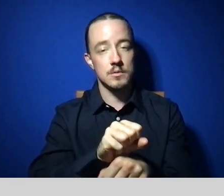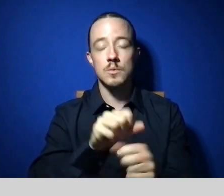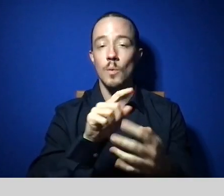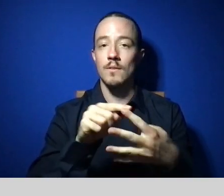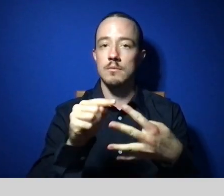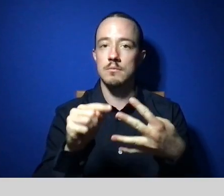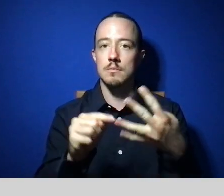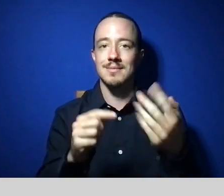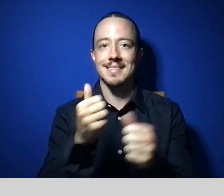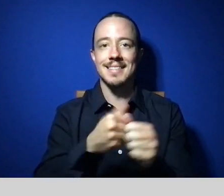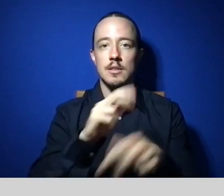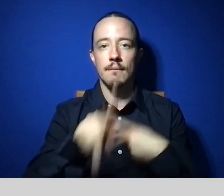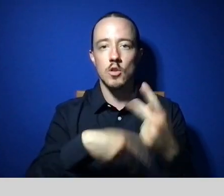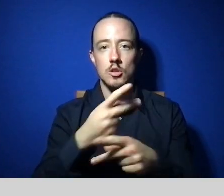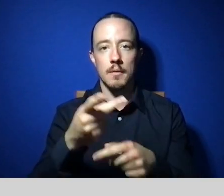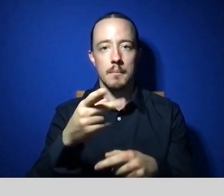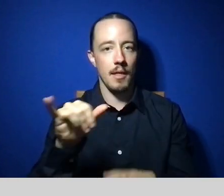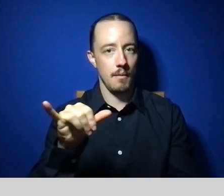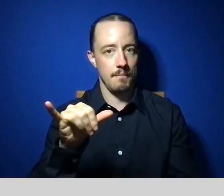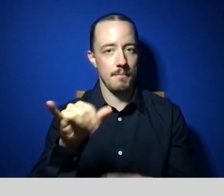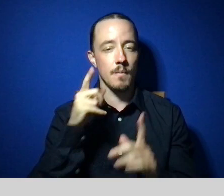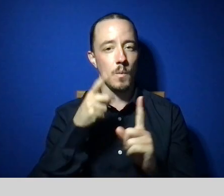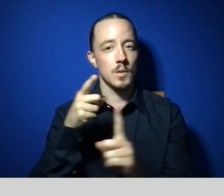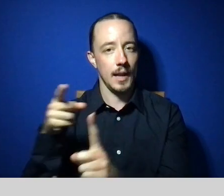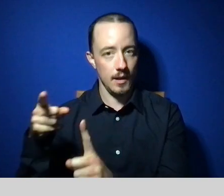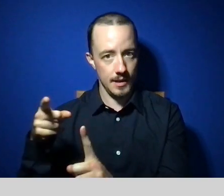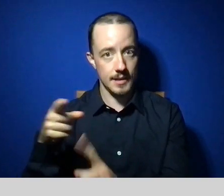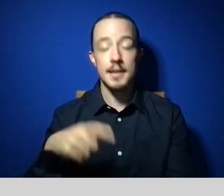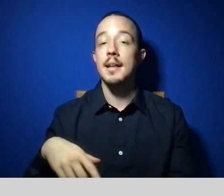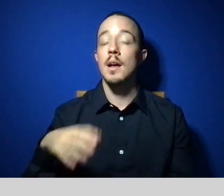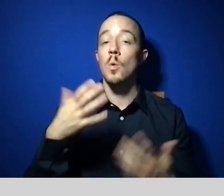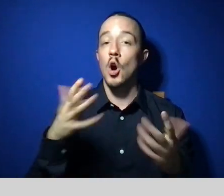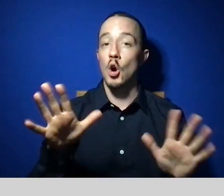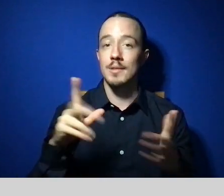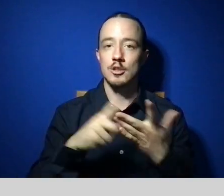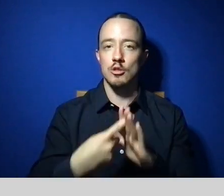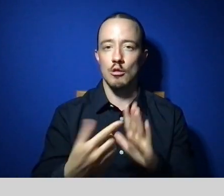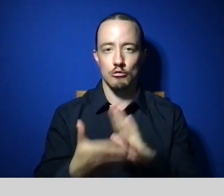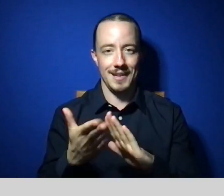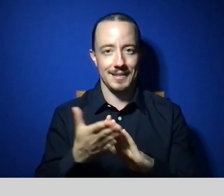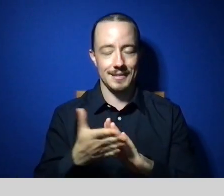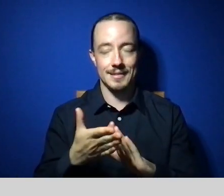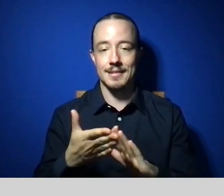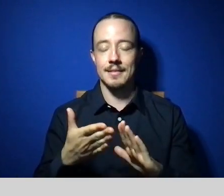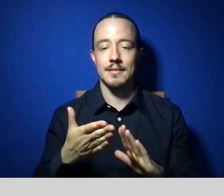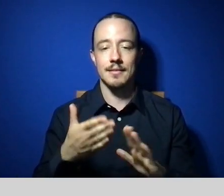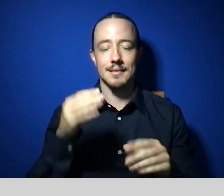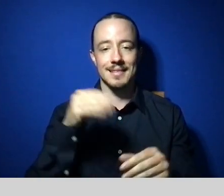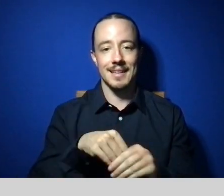that we are targeting, and it's already started running those. It's running them in parallel, all different four version.